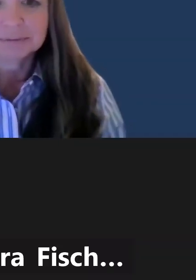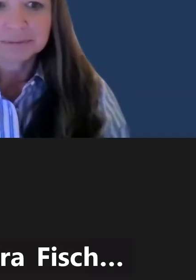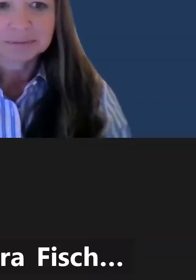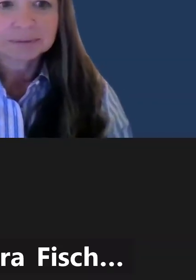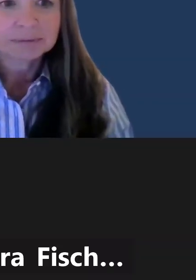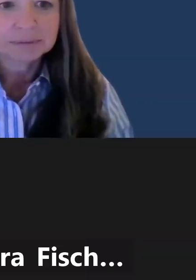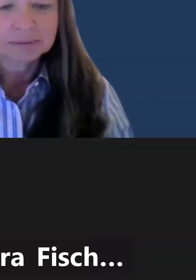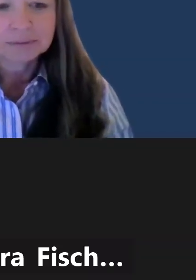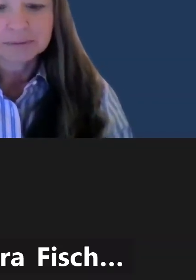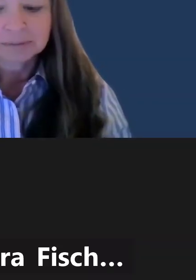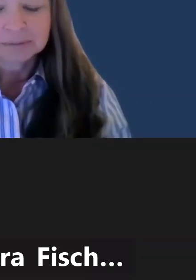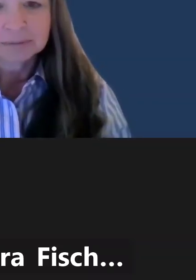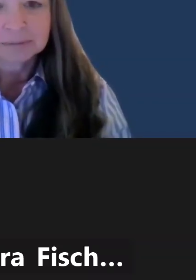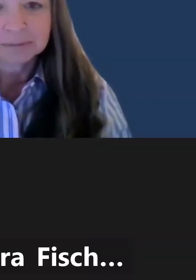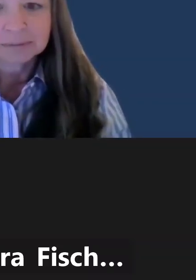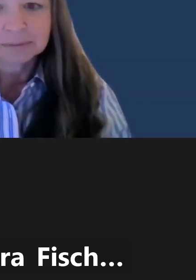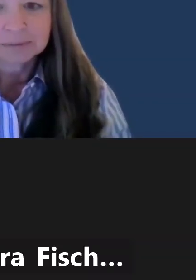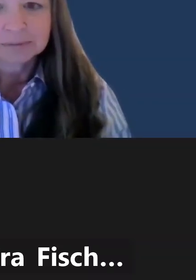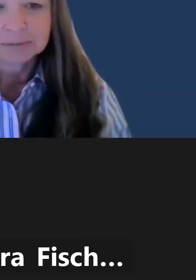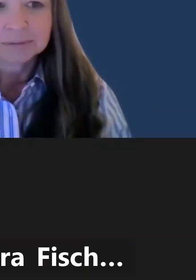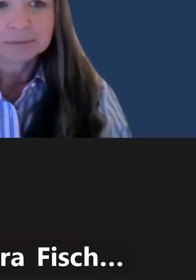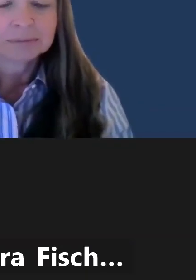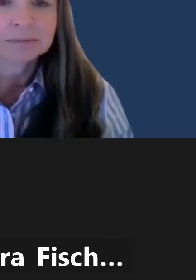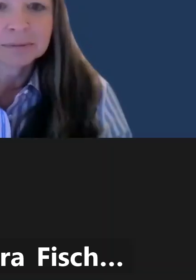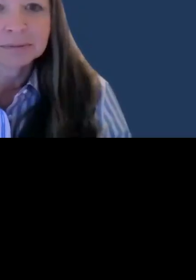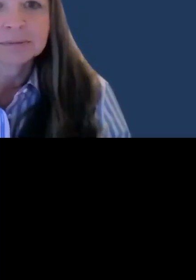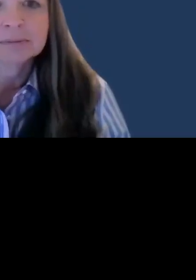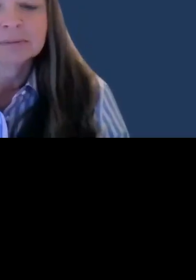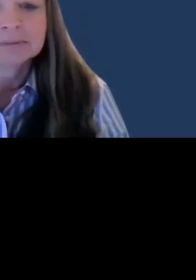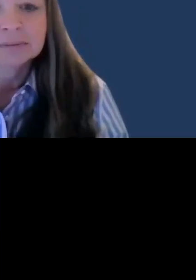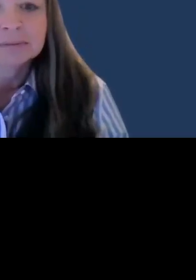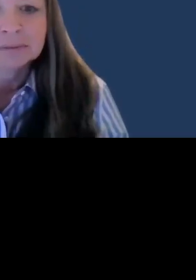So stay tuned for that. More to come.